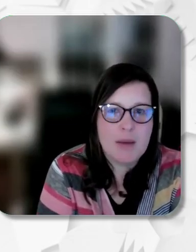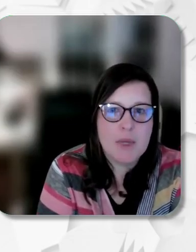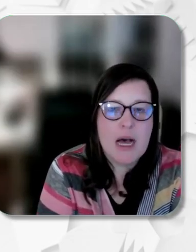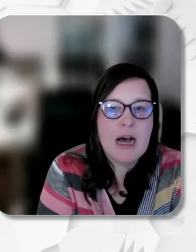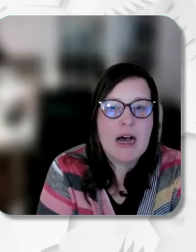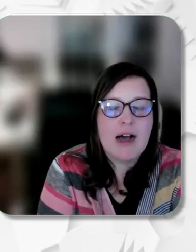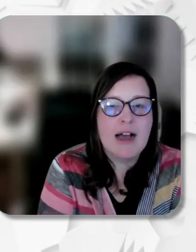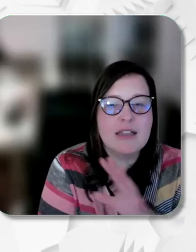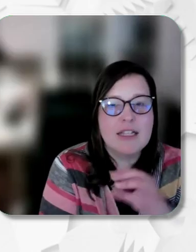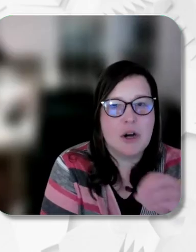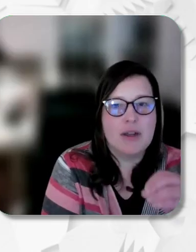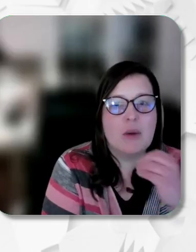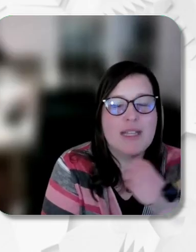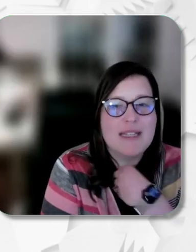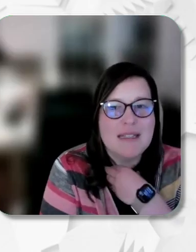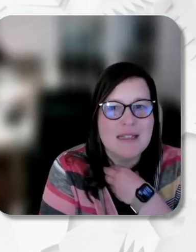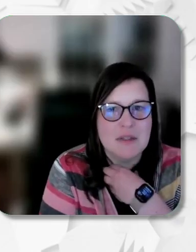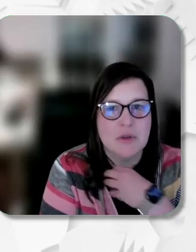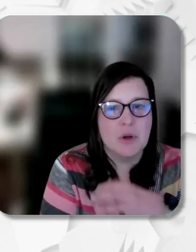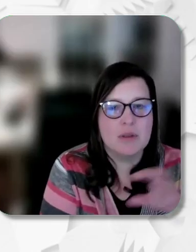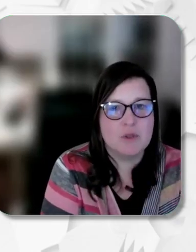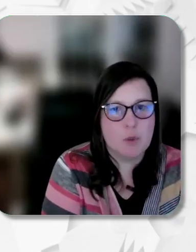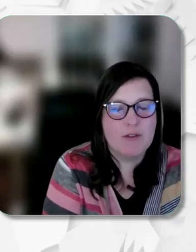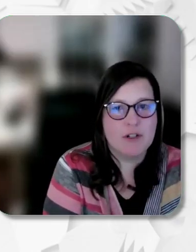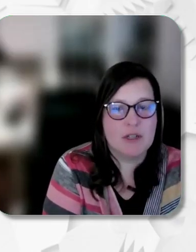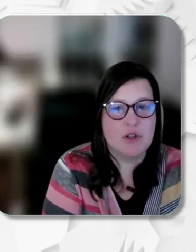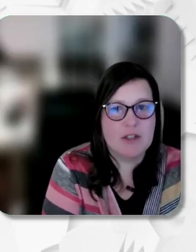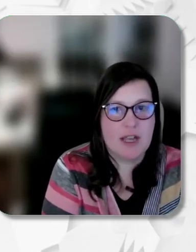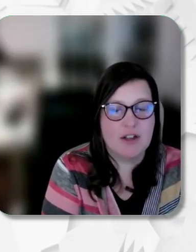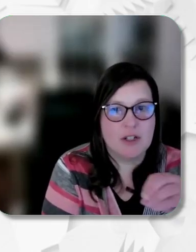up I'd like to argue that we need to consider the goals of twenty-first century education